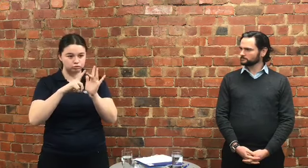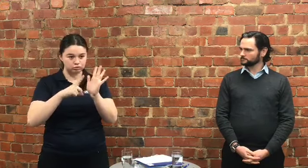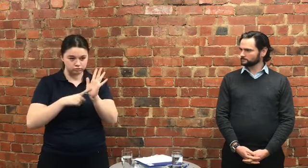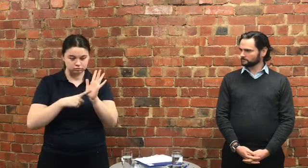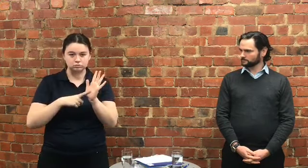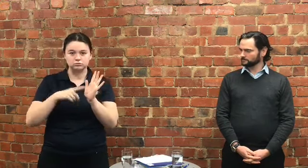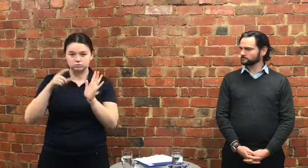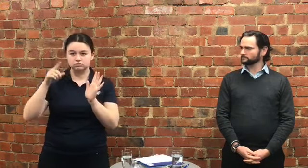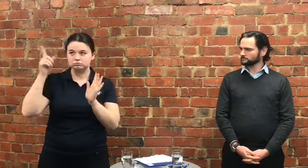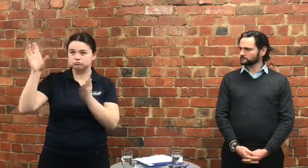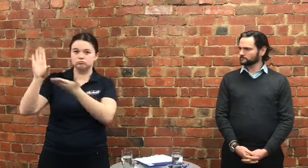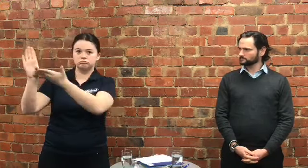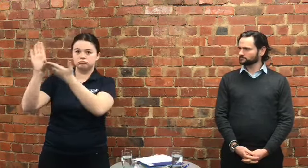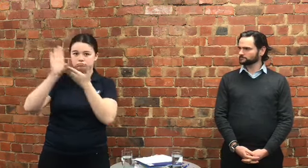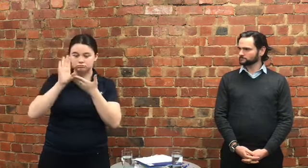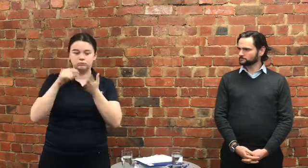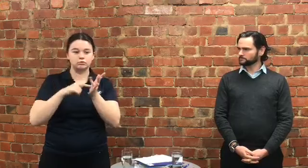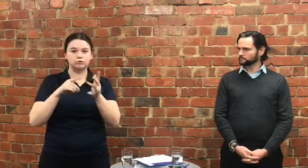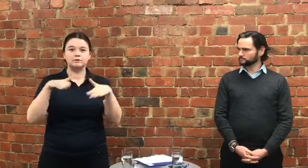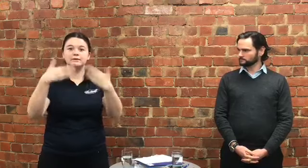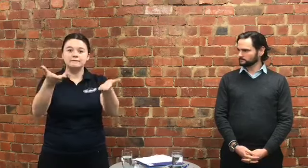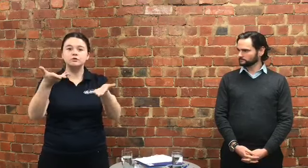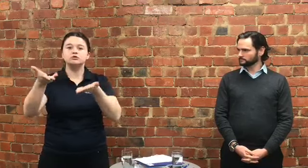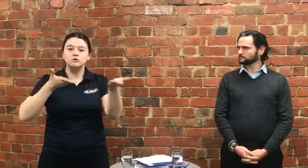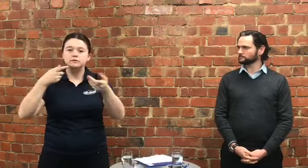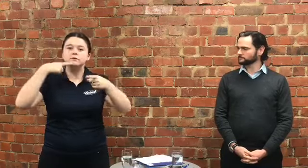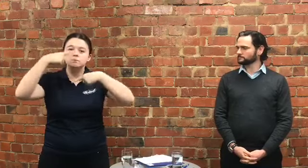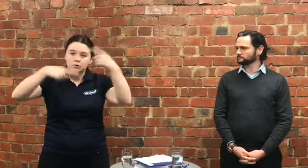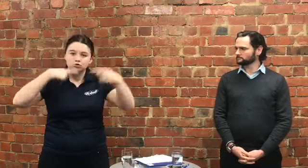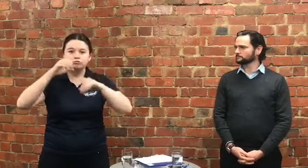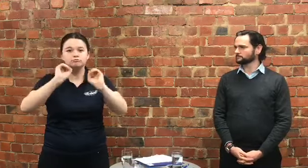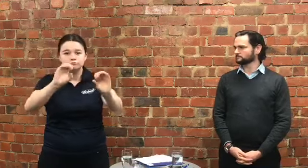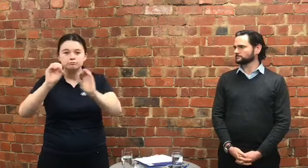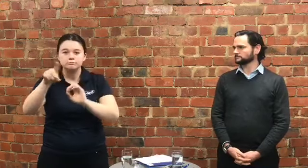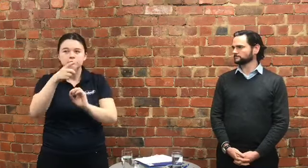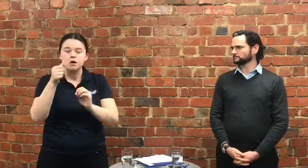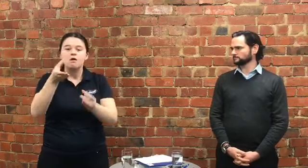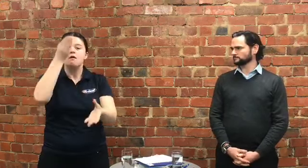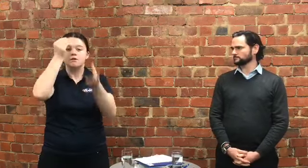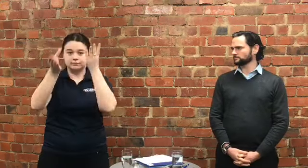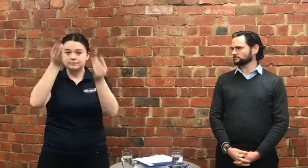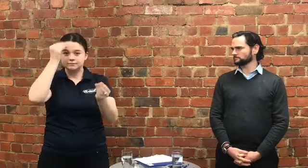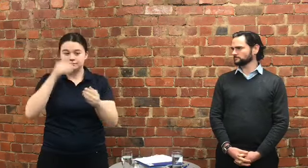So, the Darebin Council has given us some funds to be able to provide services